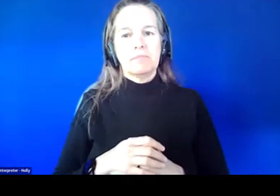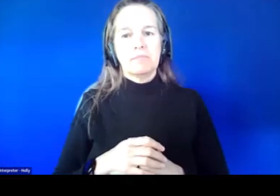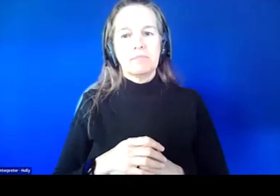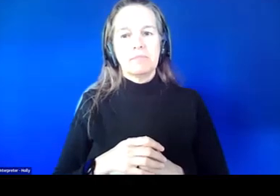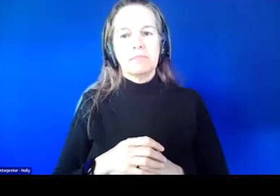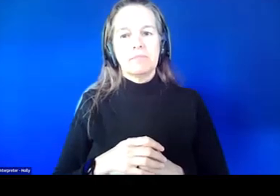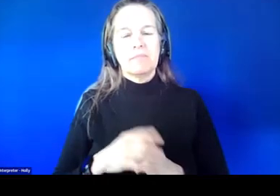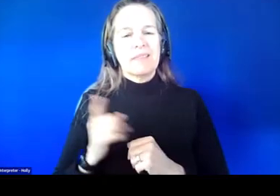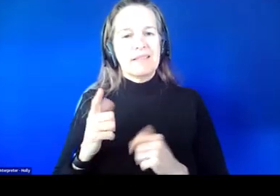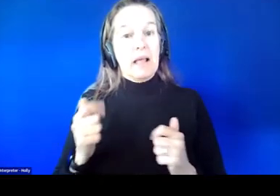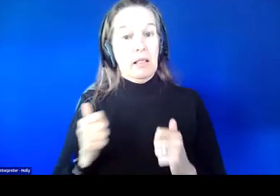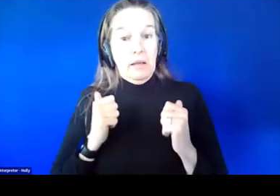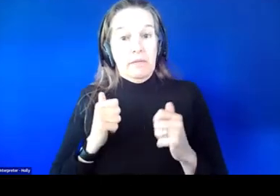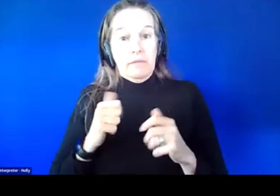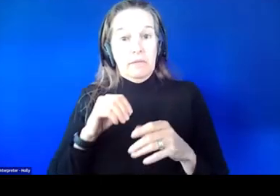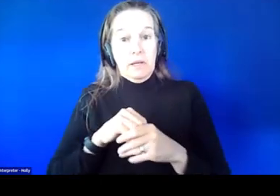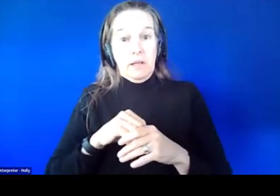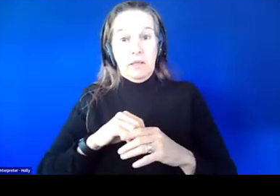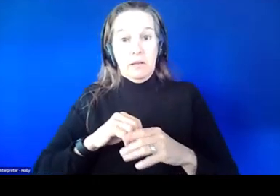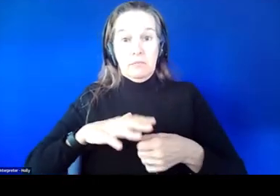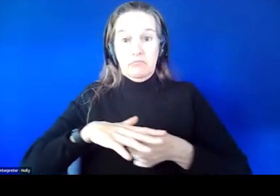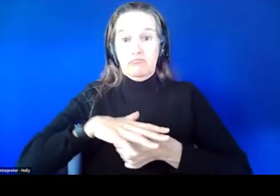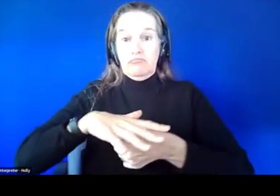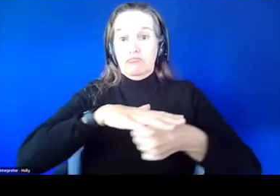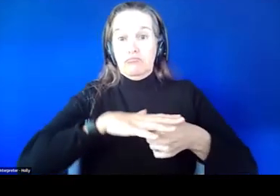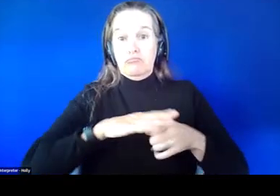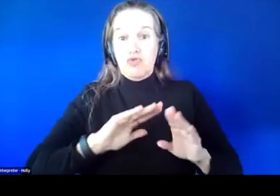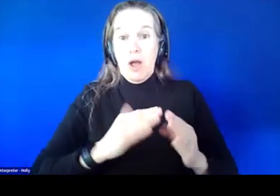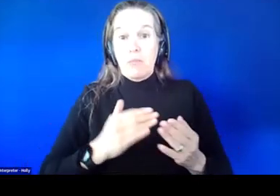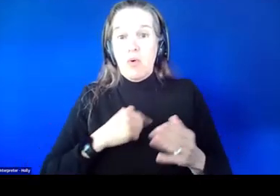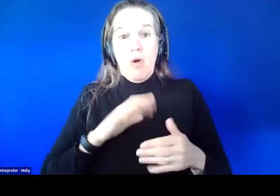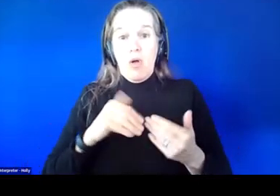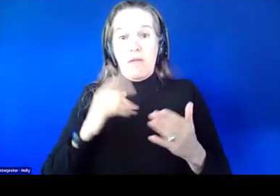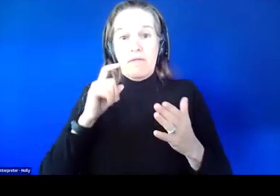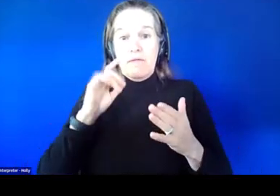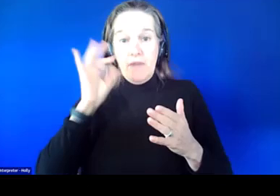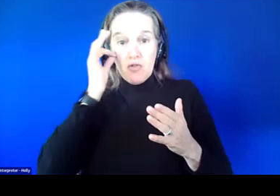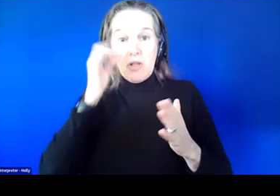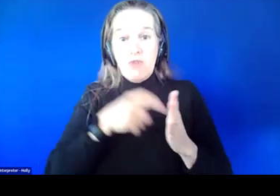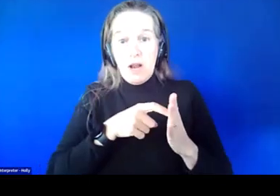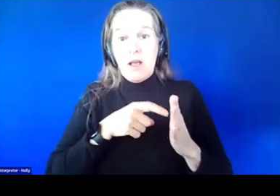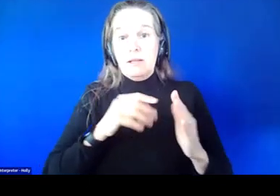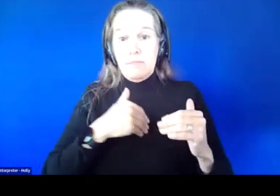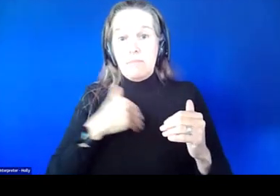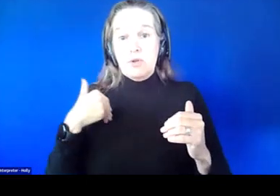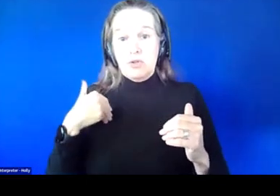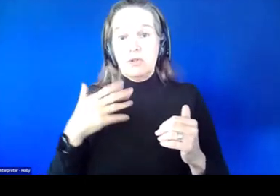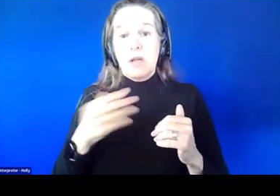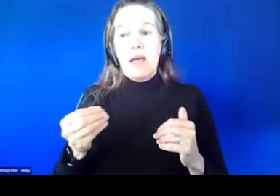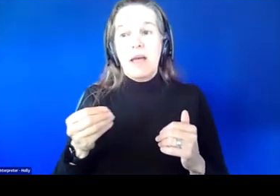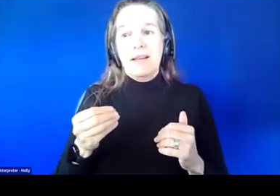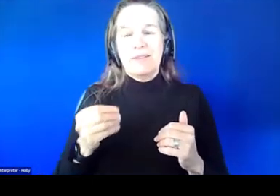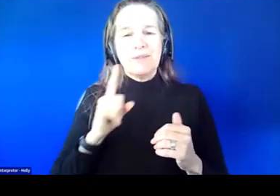amongst the tribes and we're all federally recognized members and it's really great work being in